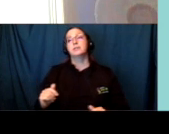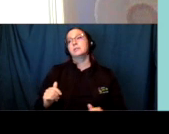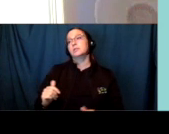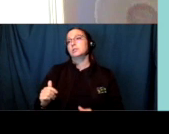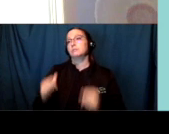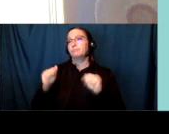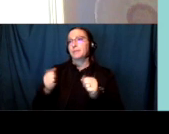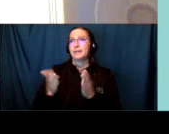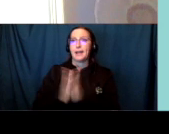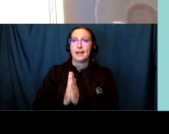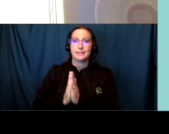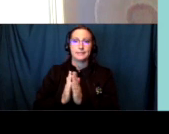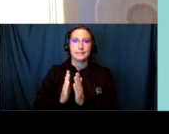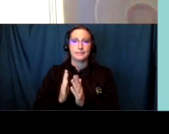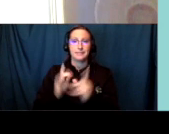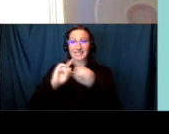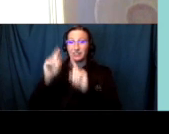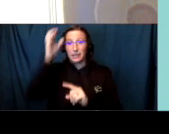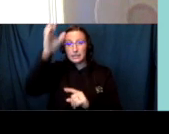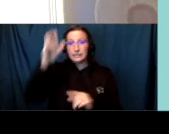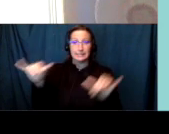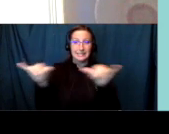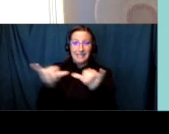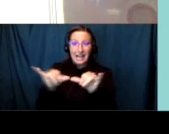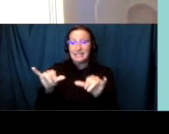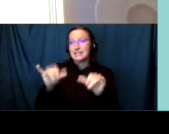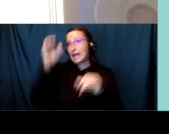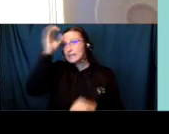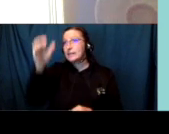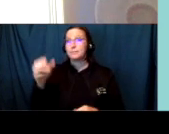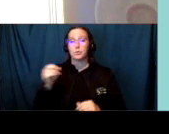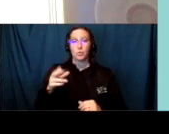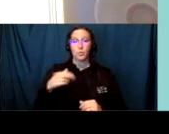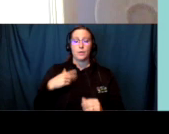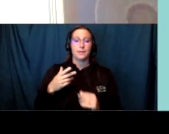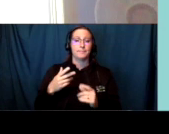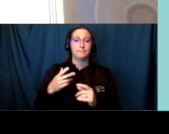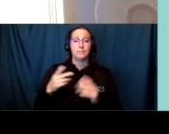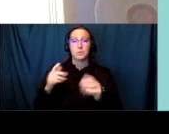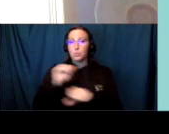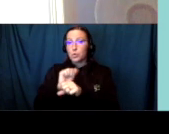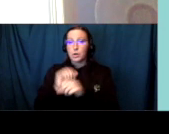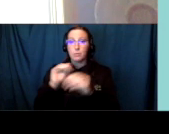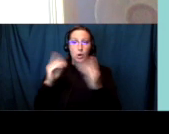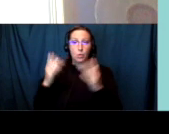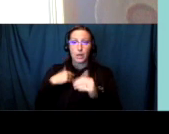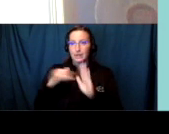some some time concepts or size concepts or you can start working a little bit more on identifying things by the cognitive